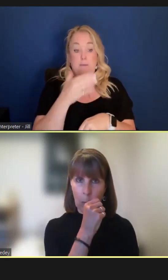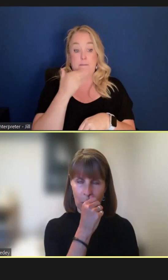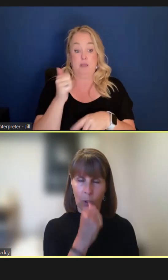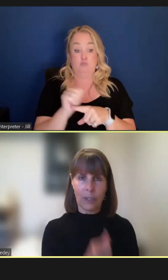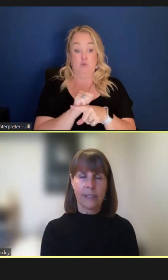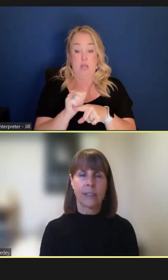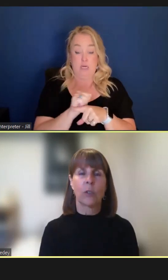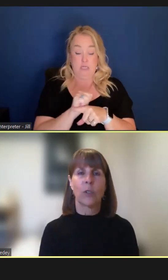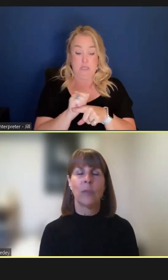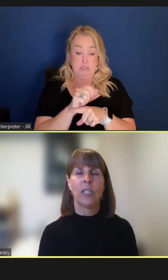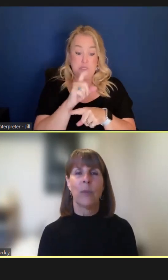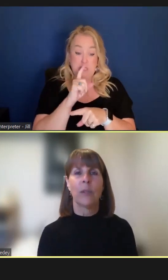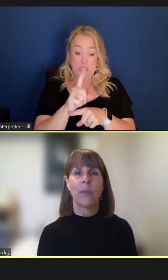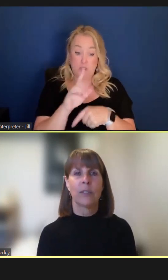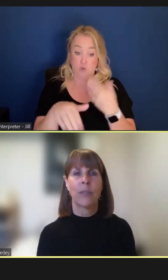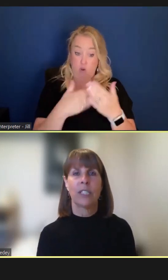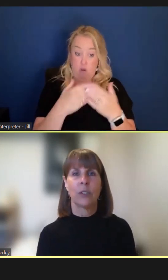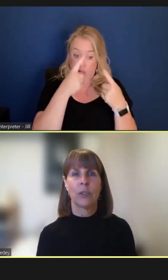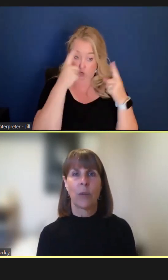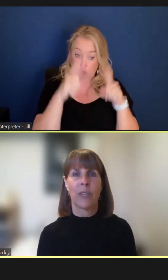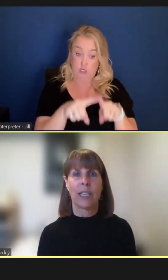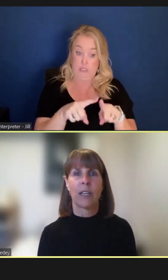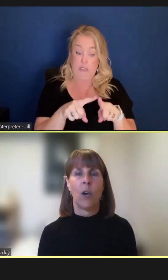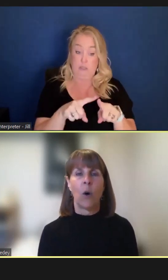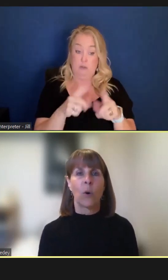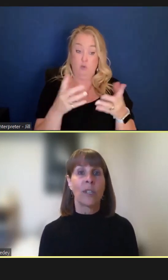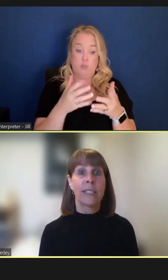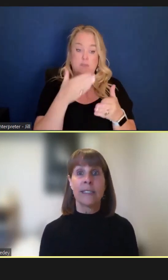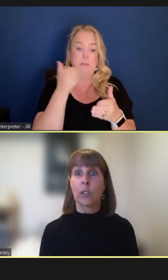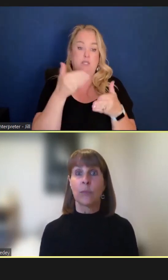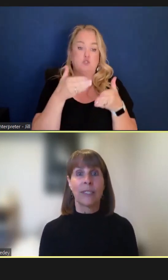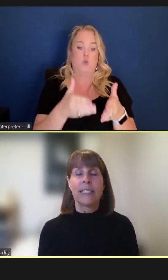more or less in agreement about the best way to do something or at least a team